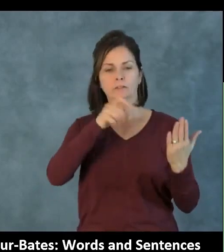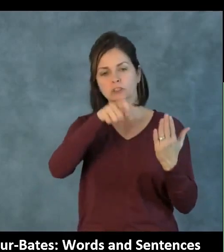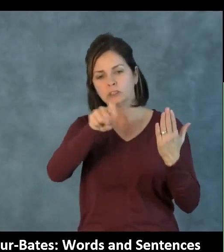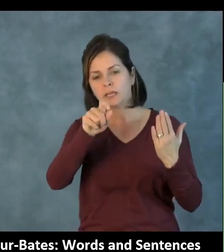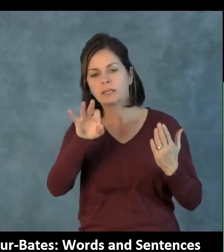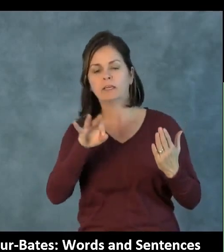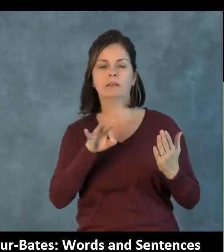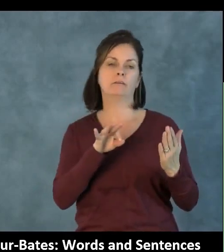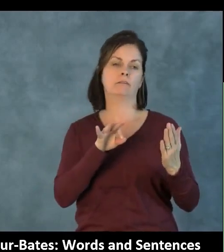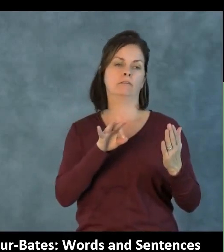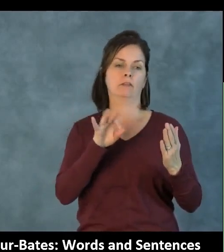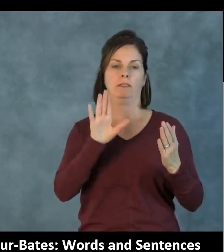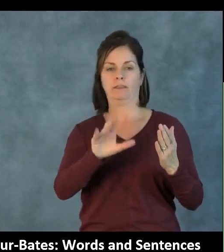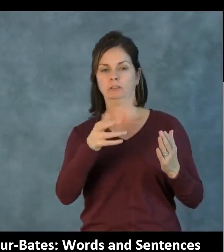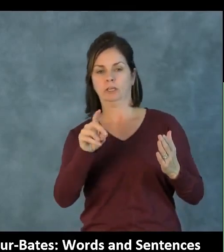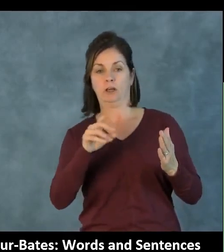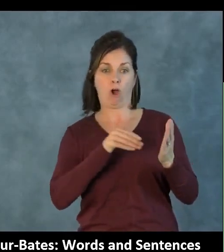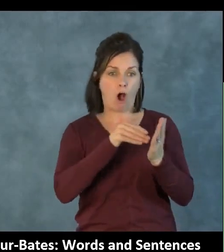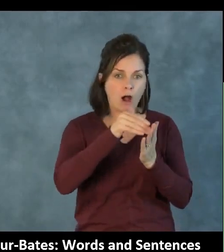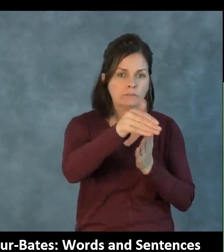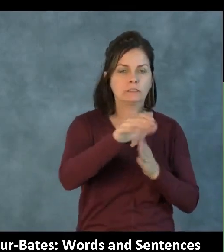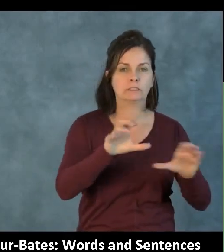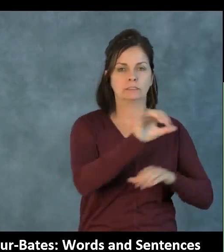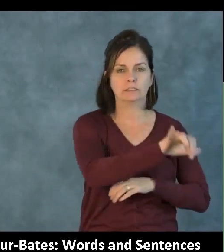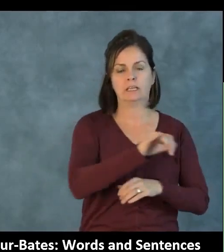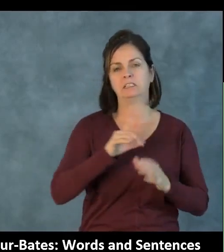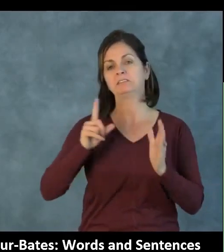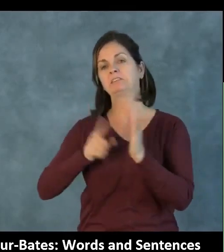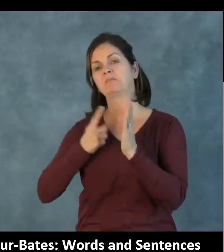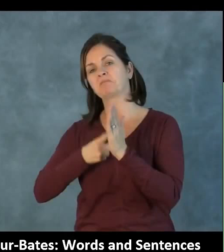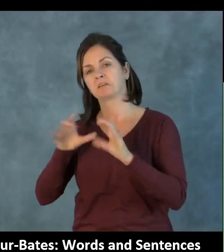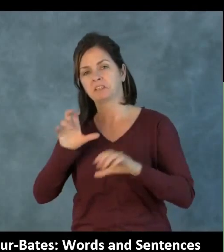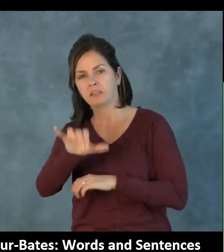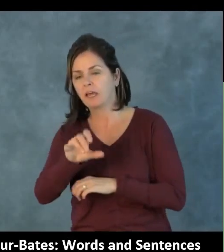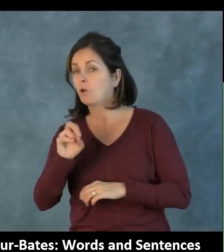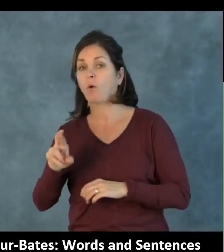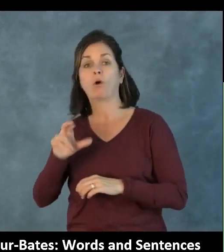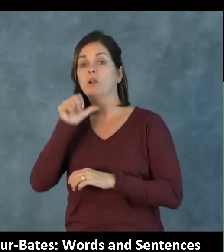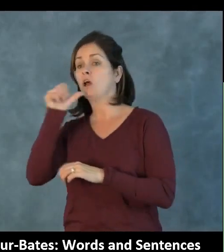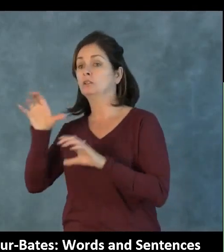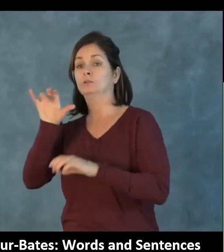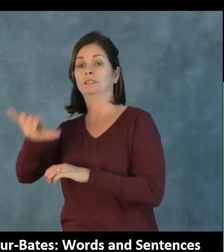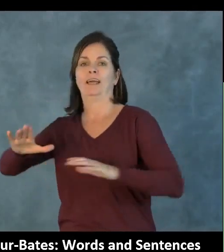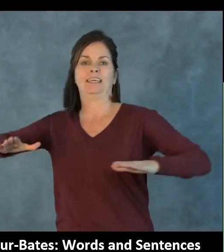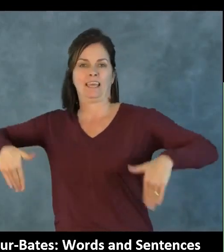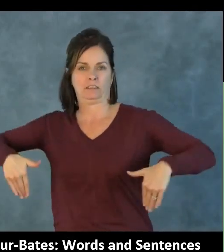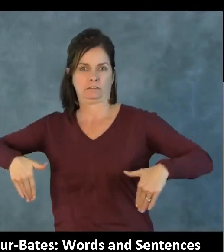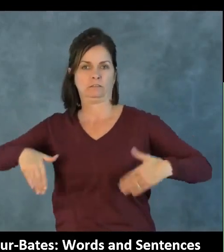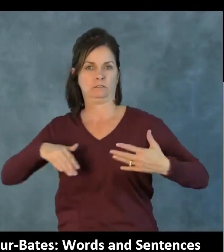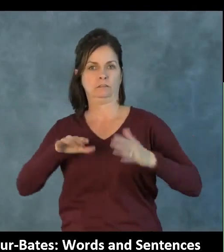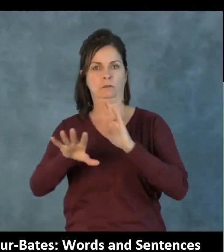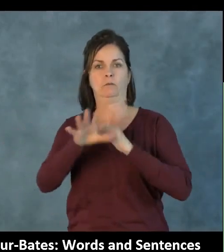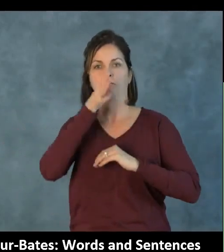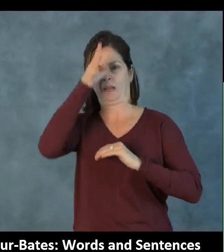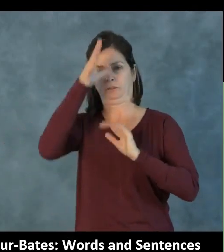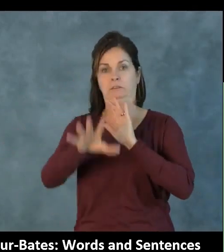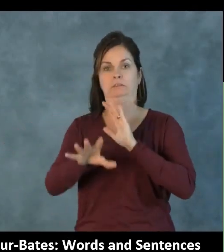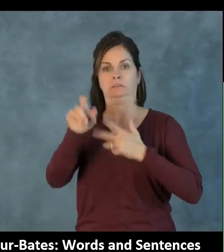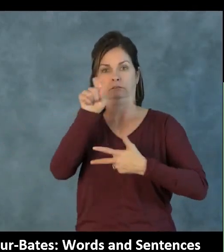they sometimes do it, or they're not doing it yet. In order to know if that's appropriate for the child's age,